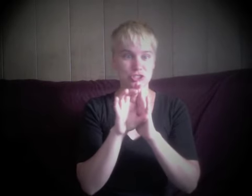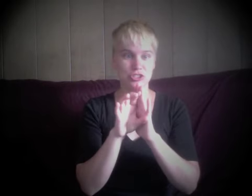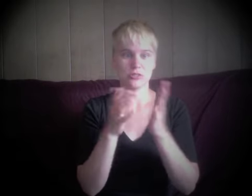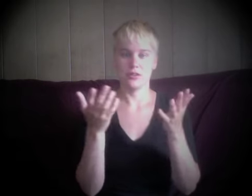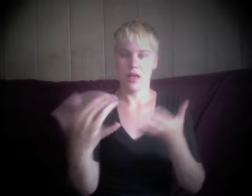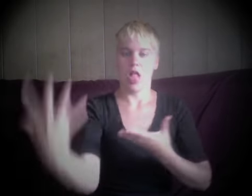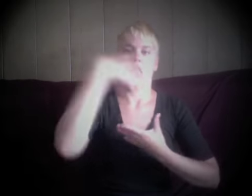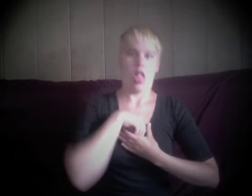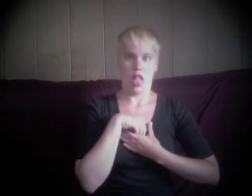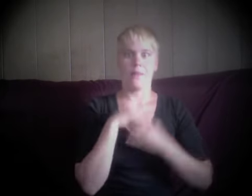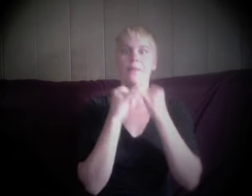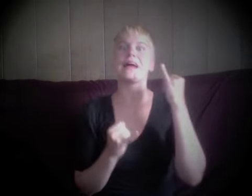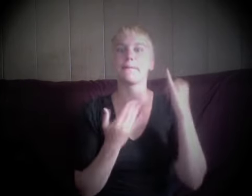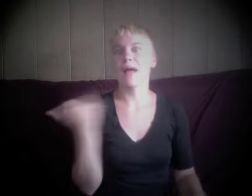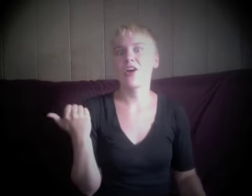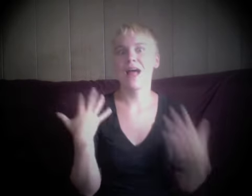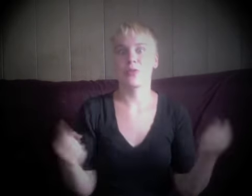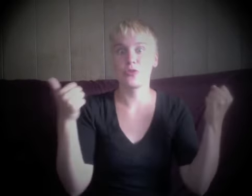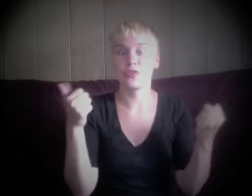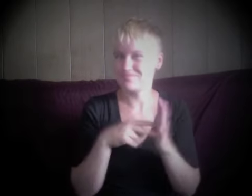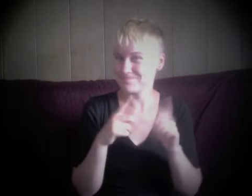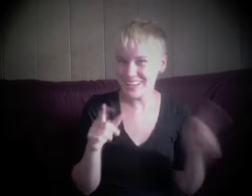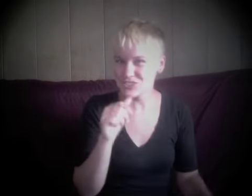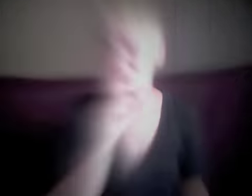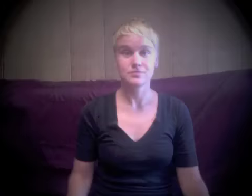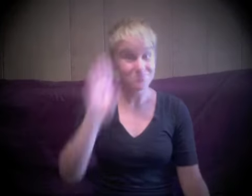that many of us are taught to have about our bodies.